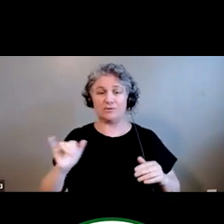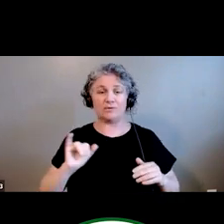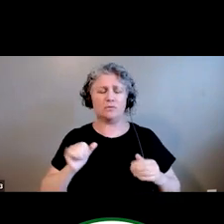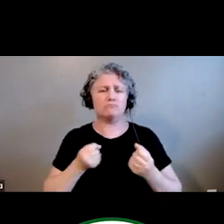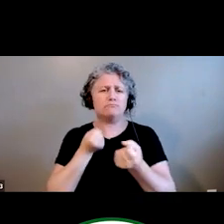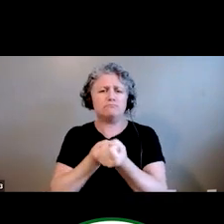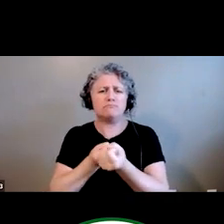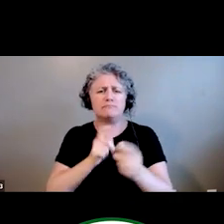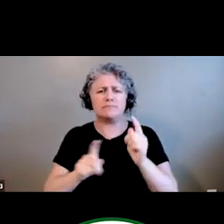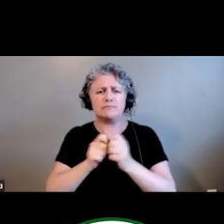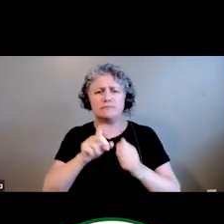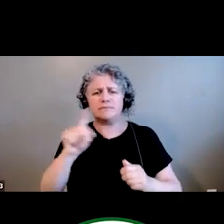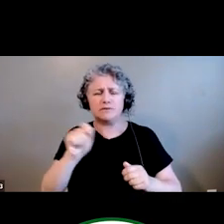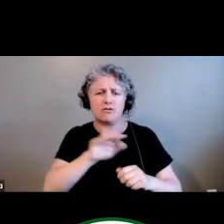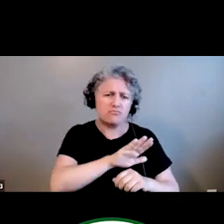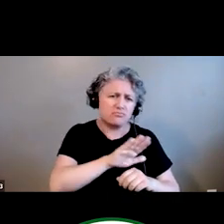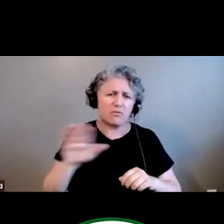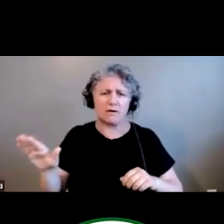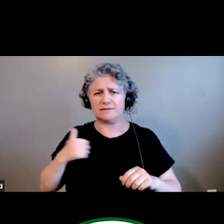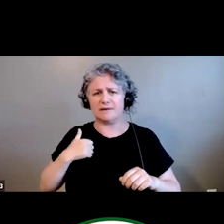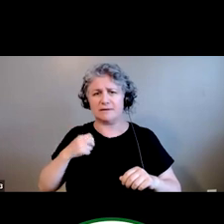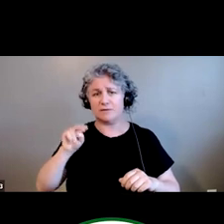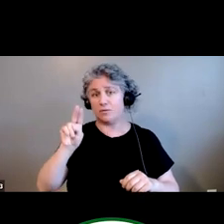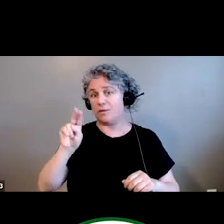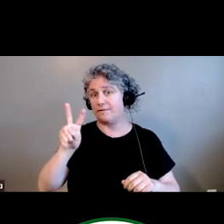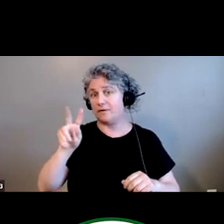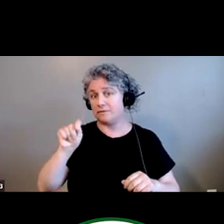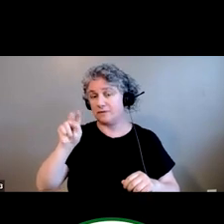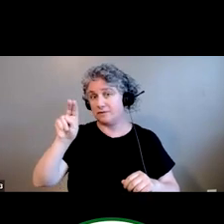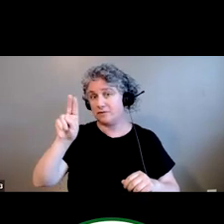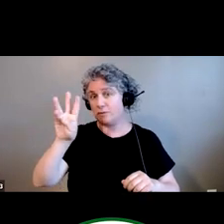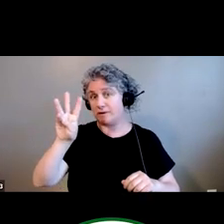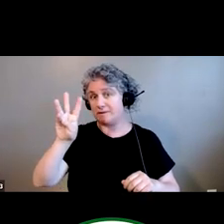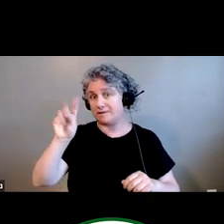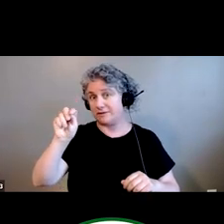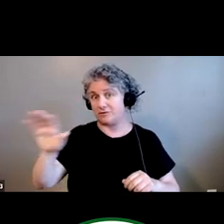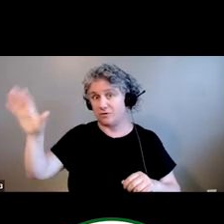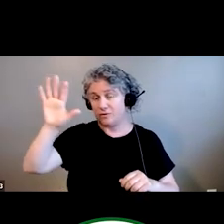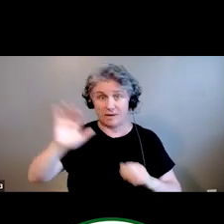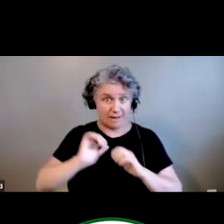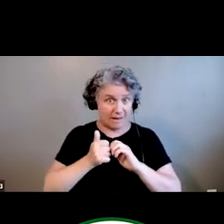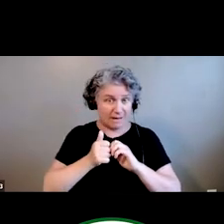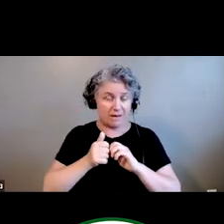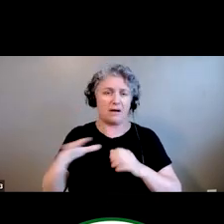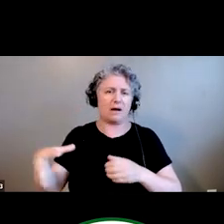And this was educational department. So in regards to storytelling, it's great that,